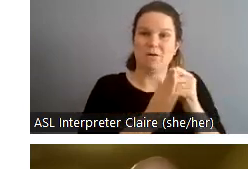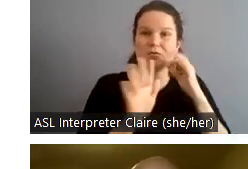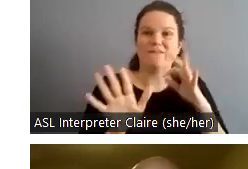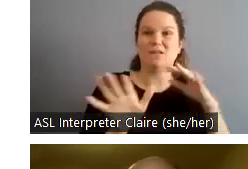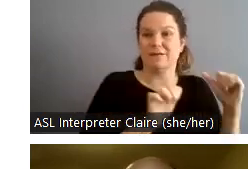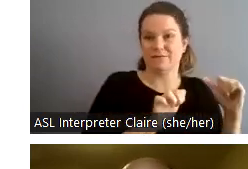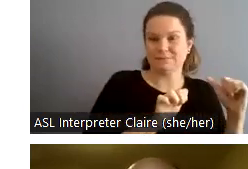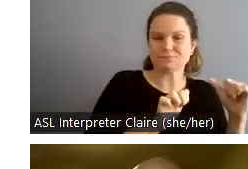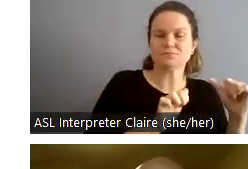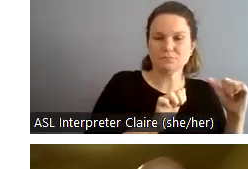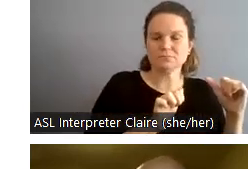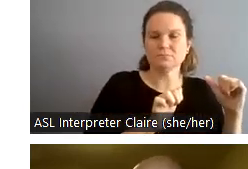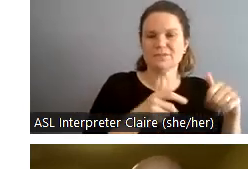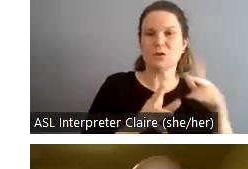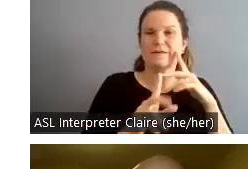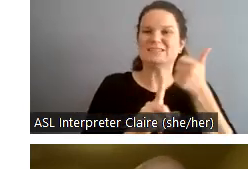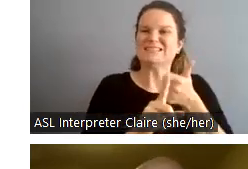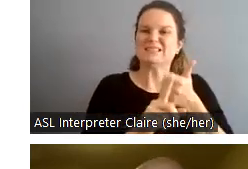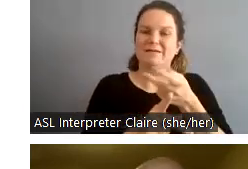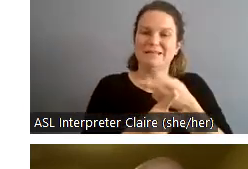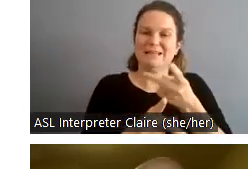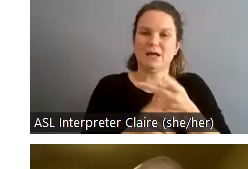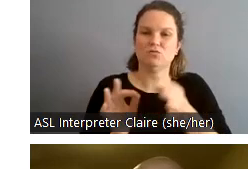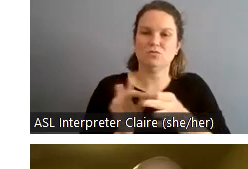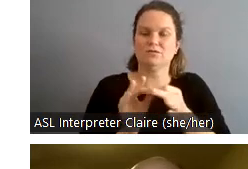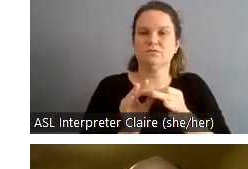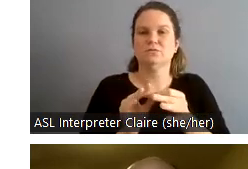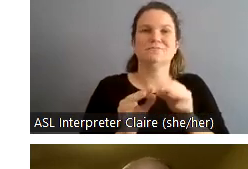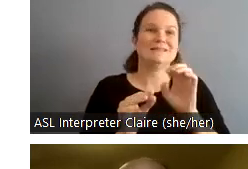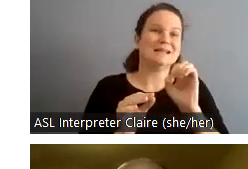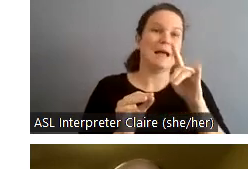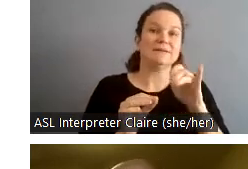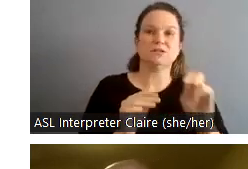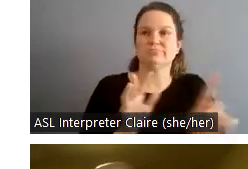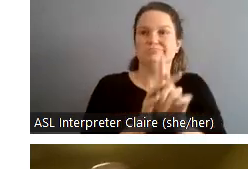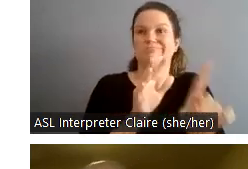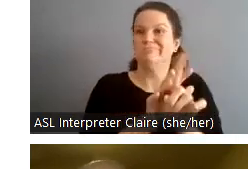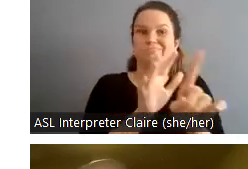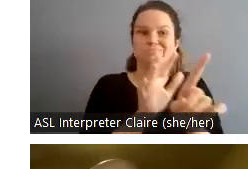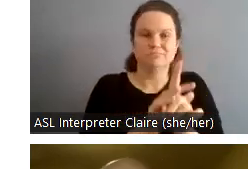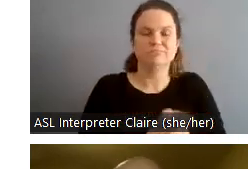allow for self-care around maybe an episodic flare-up. Go ahead and give us